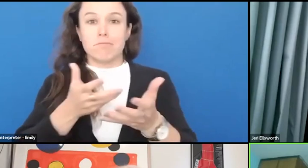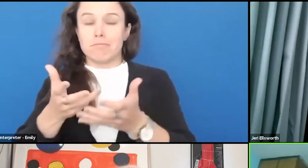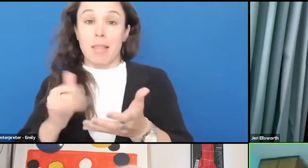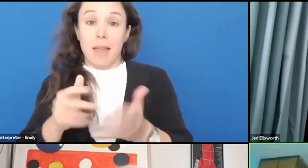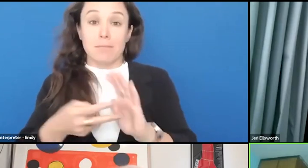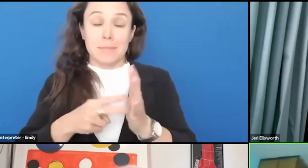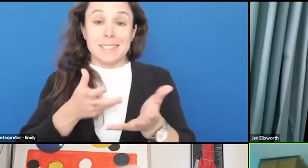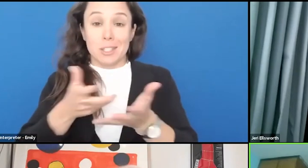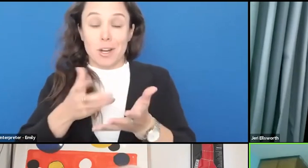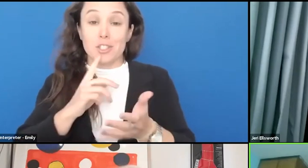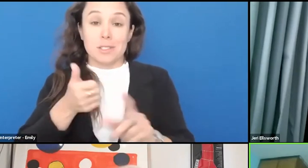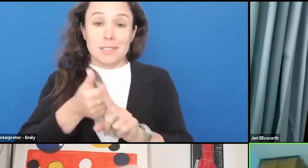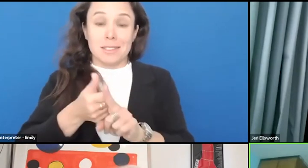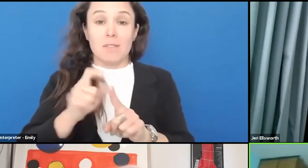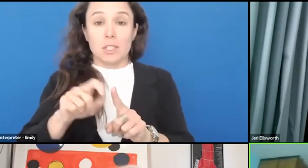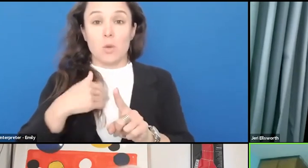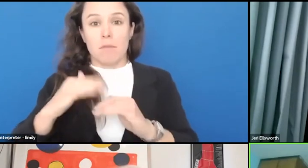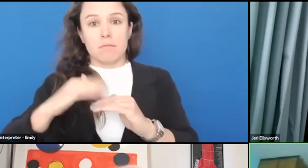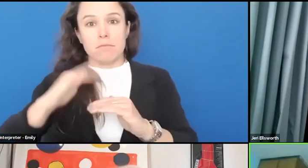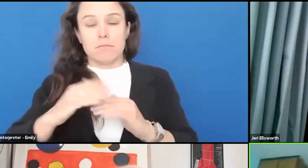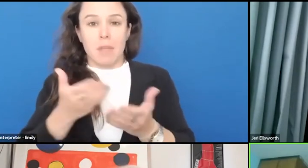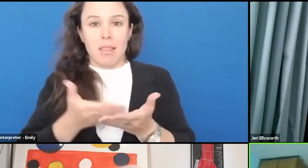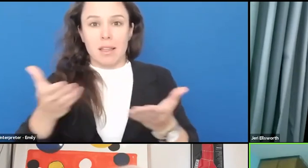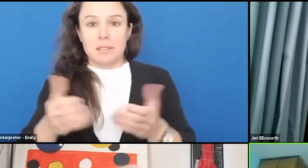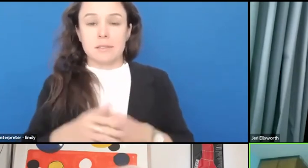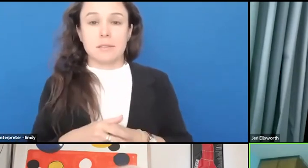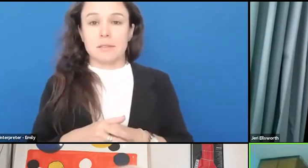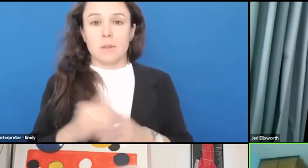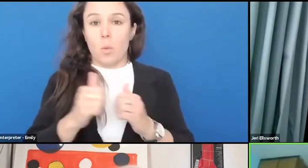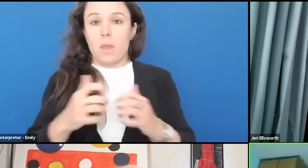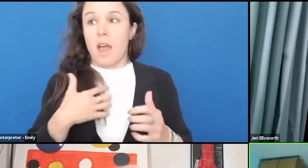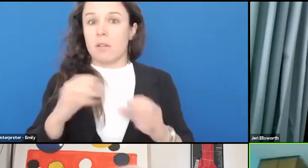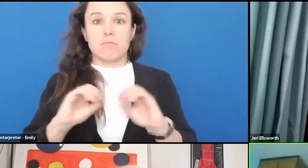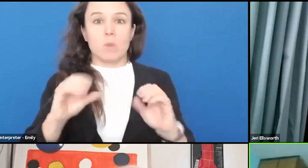align ourselves, or we don't have communication, or any interaction that works at all.